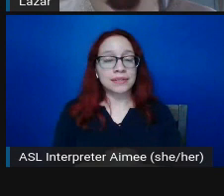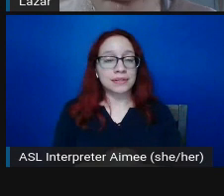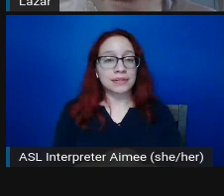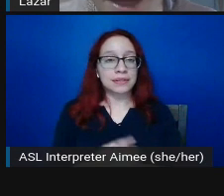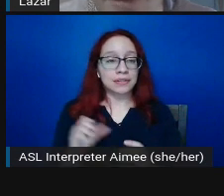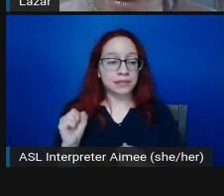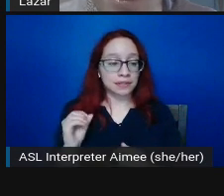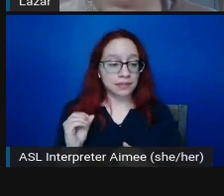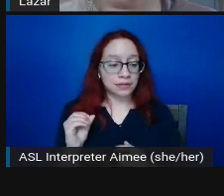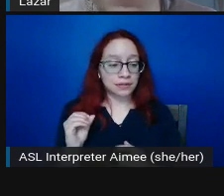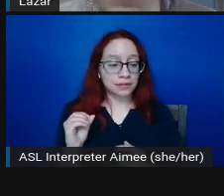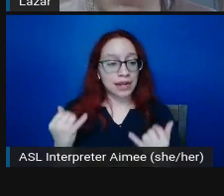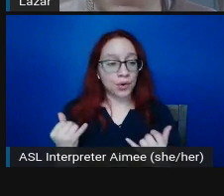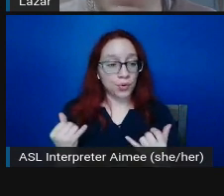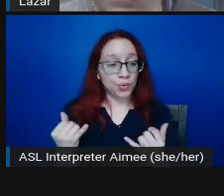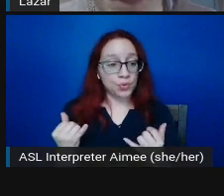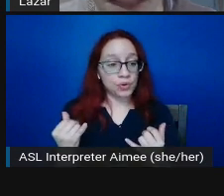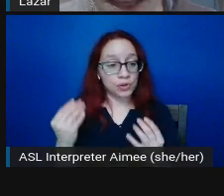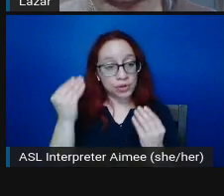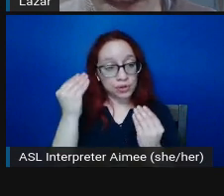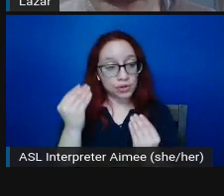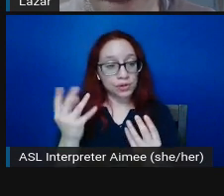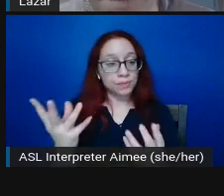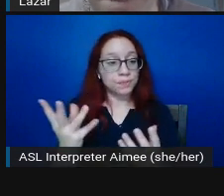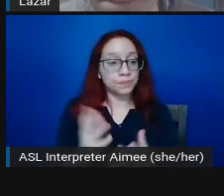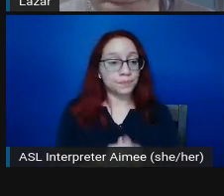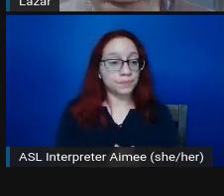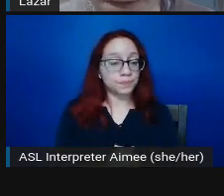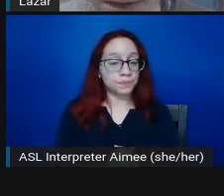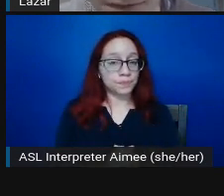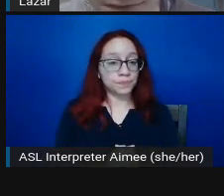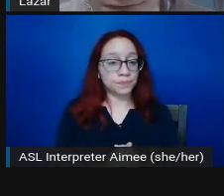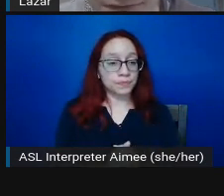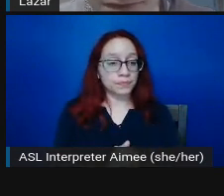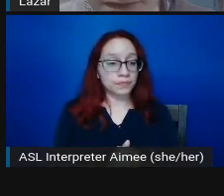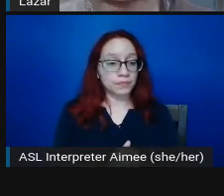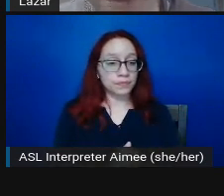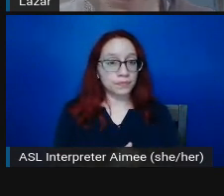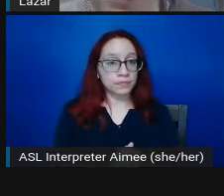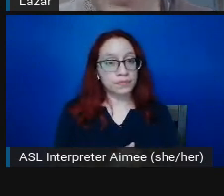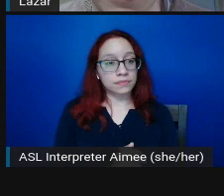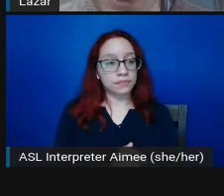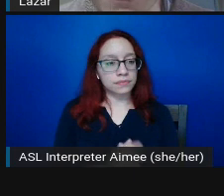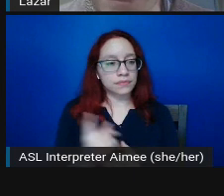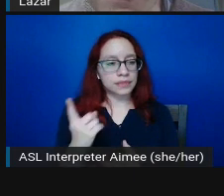I will now give you something very interesting.